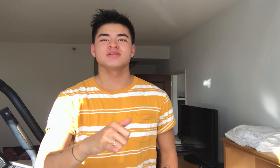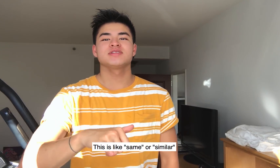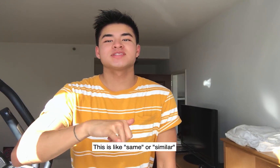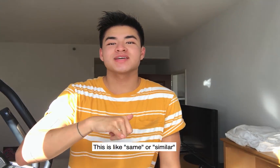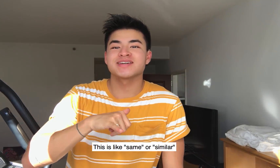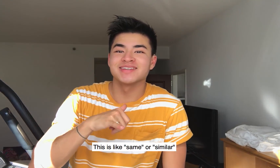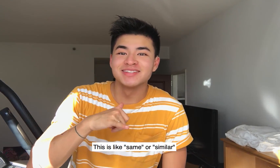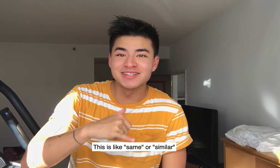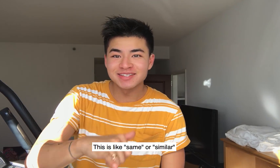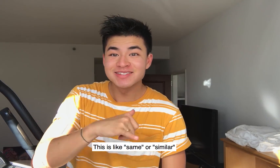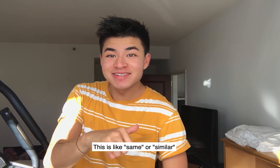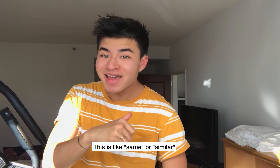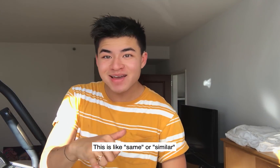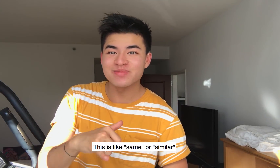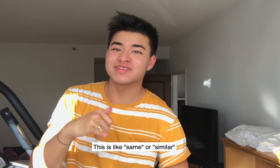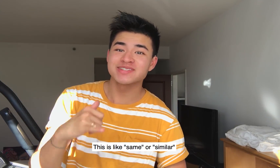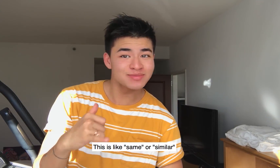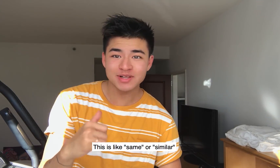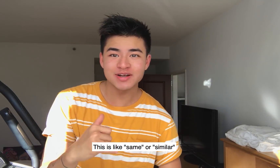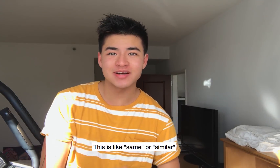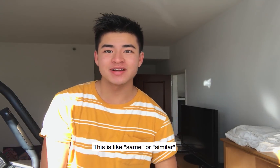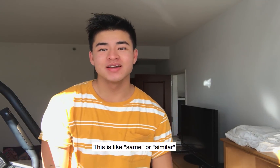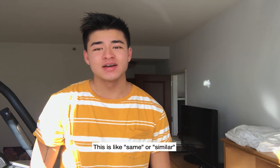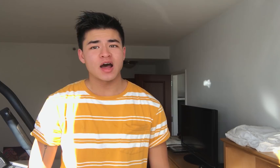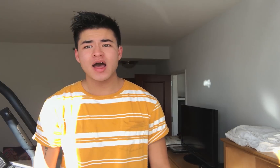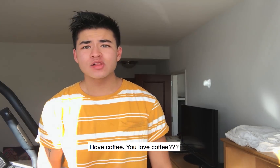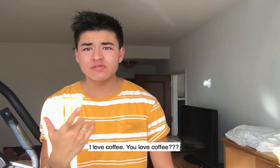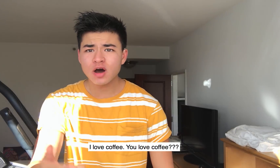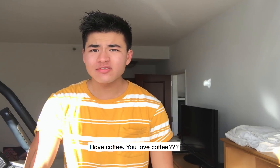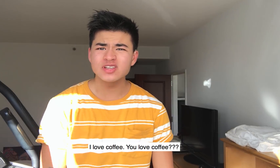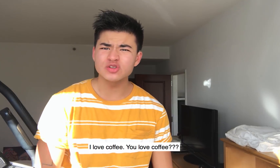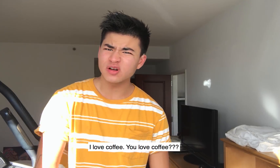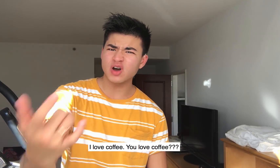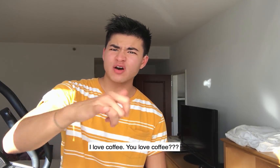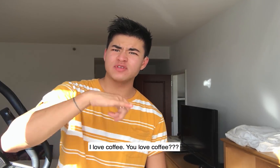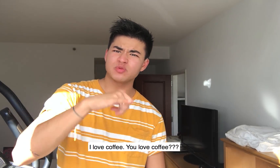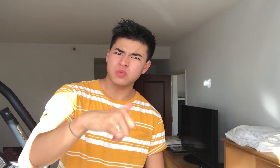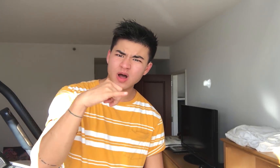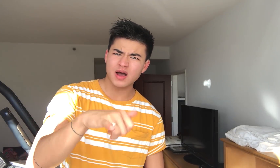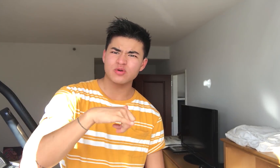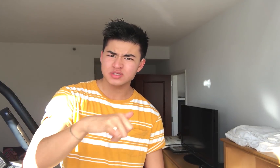This is like same similar. I love coffee. You will coffee the house